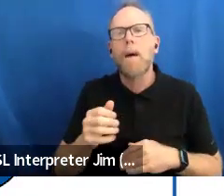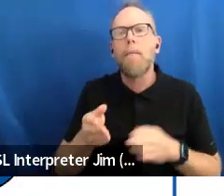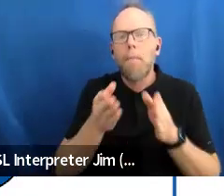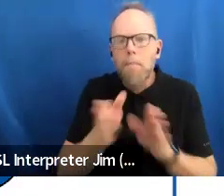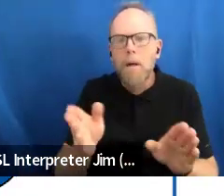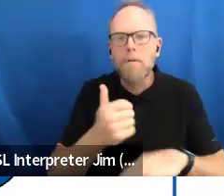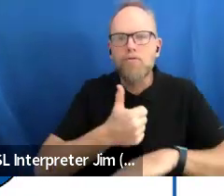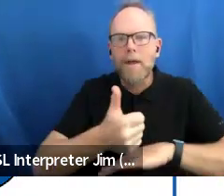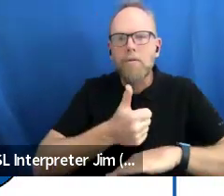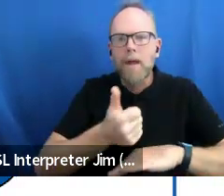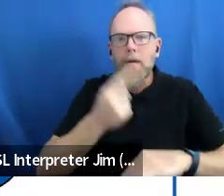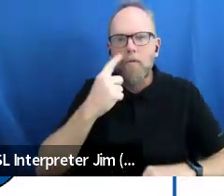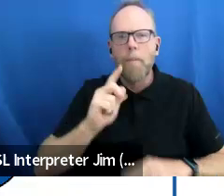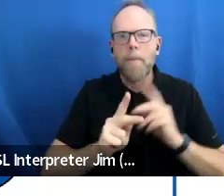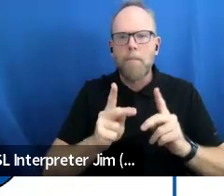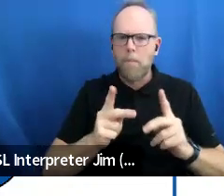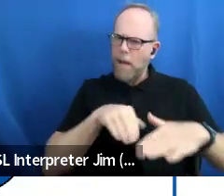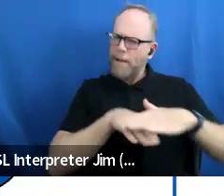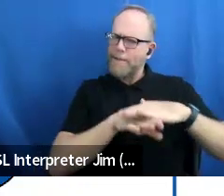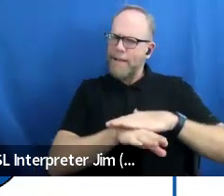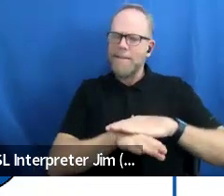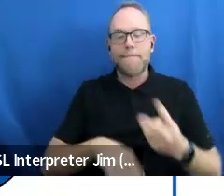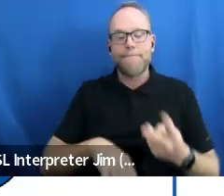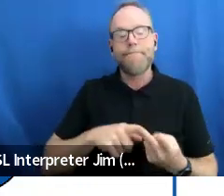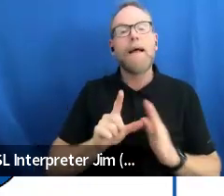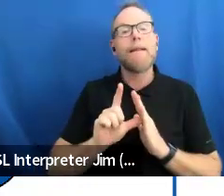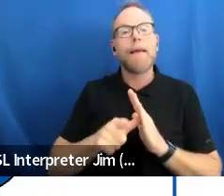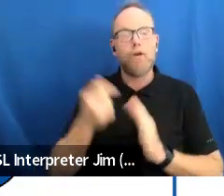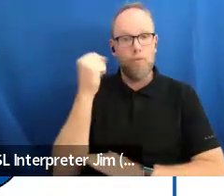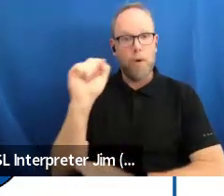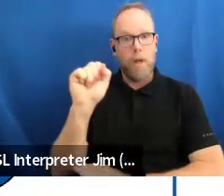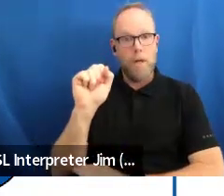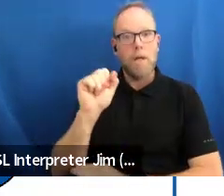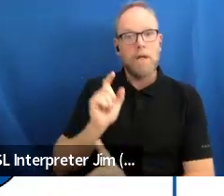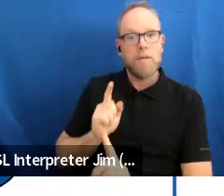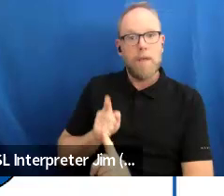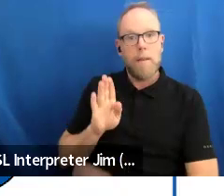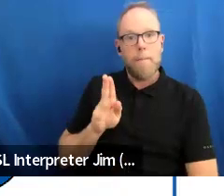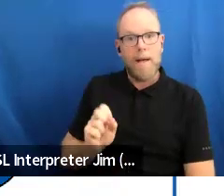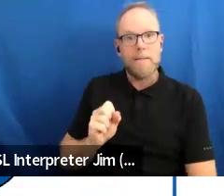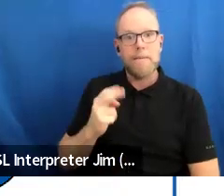They also pro testified later for Greyhound which is a private transportation for accessibility.